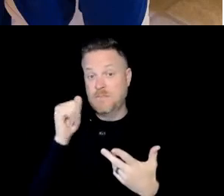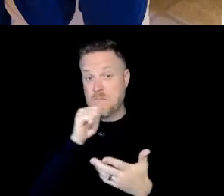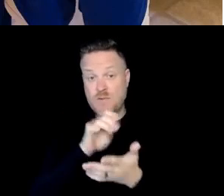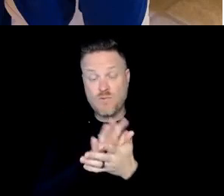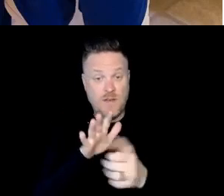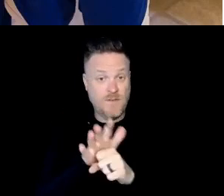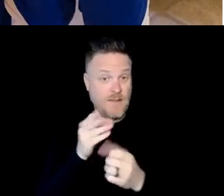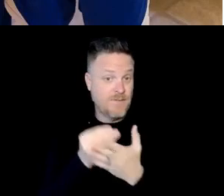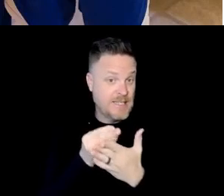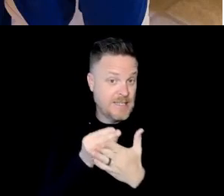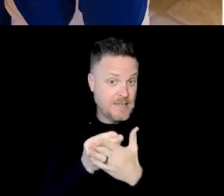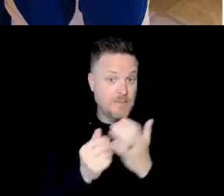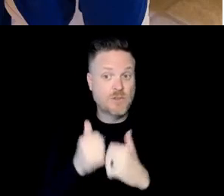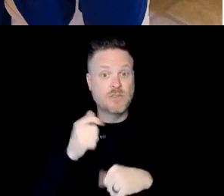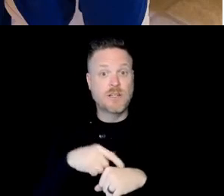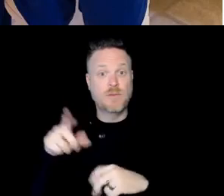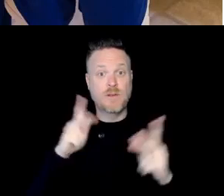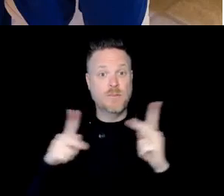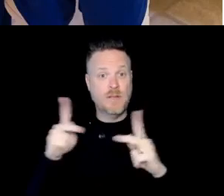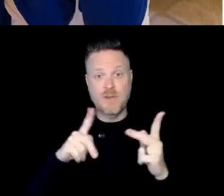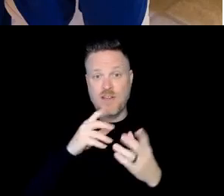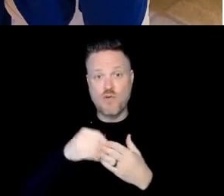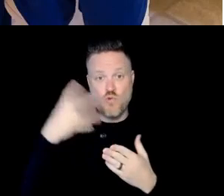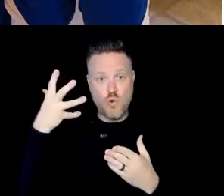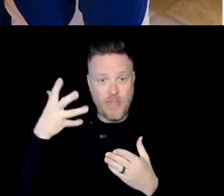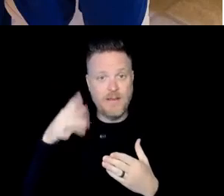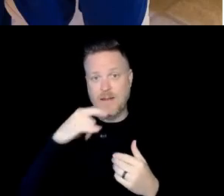Usually, private schools are people who are wealthy and the kids are incredibly bright.